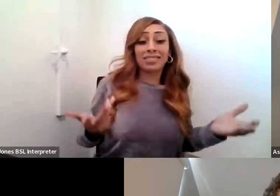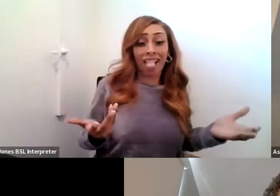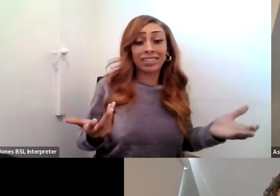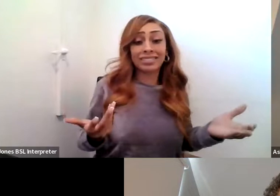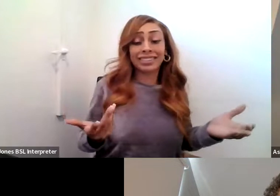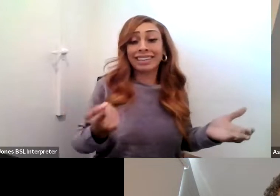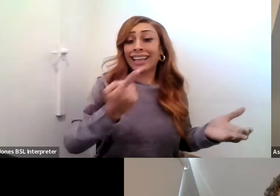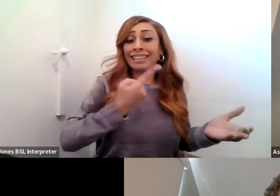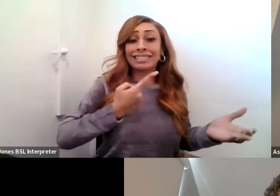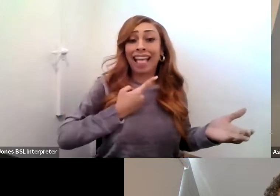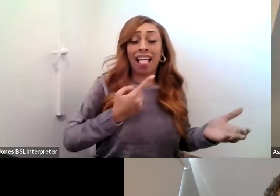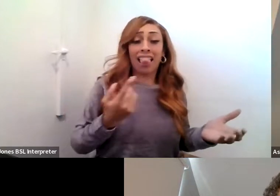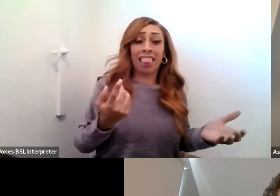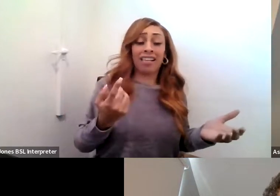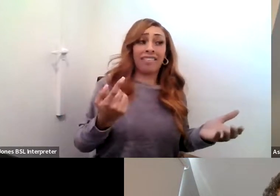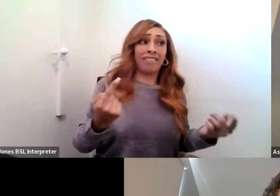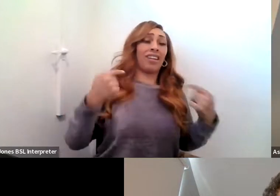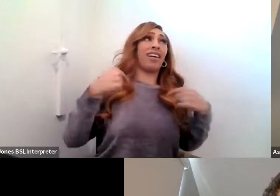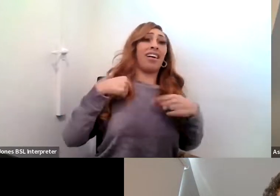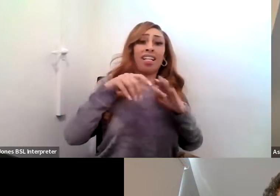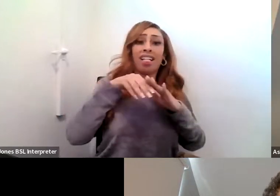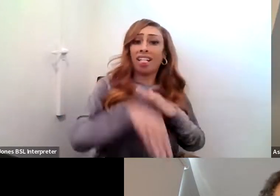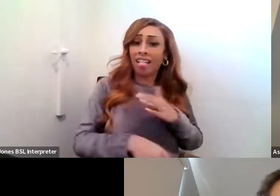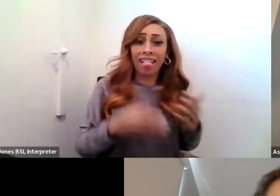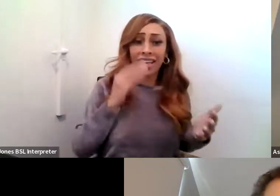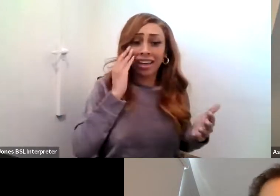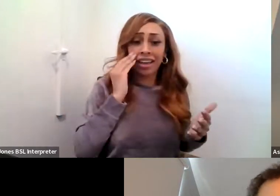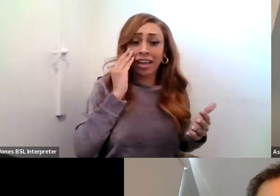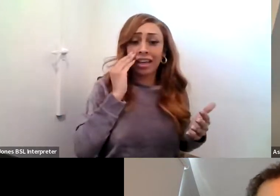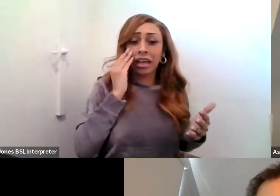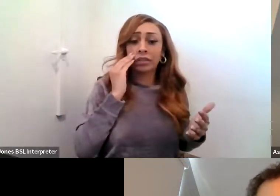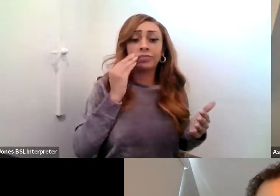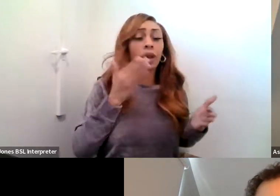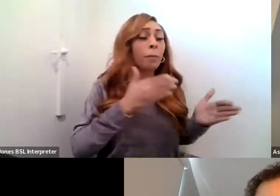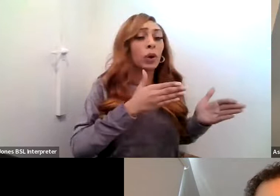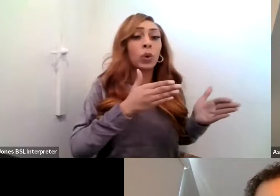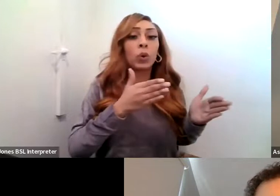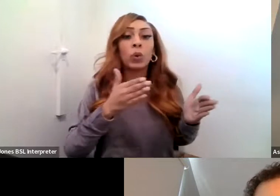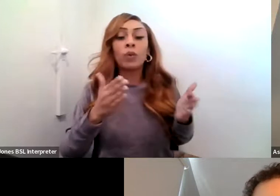Having a clear understanding of how people are arriving at and moving through your digital ecosystem,